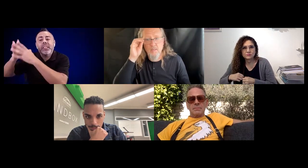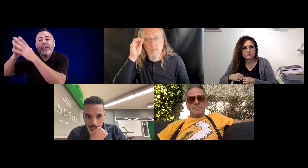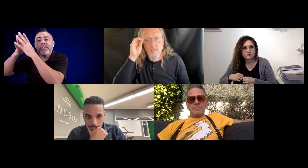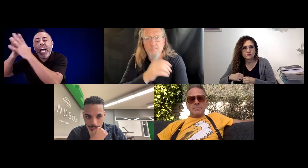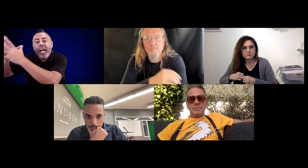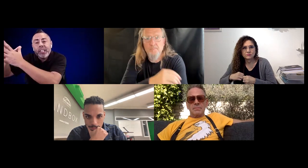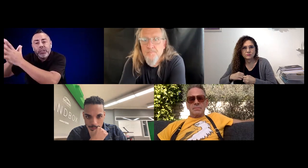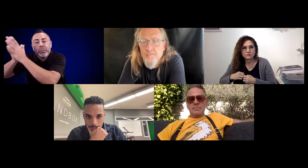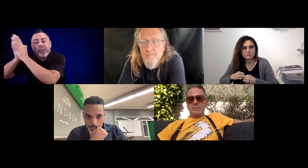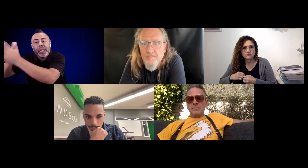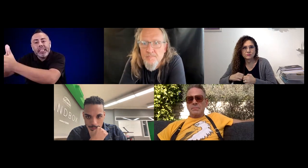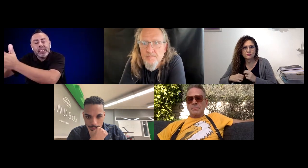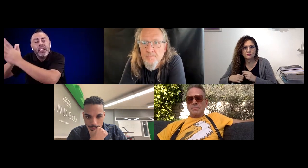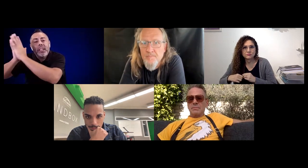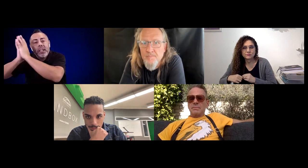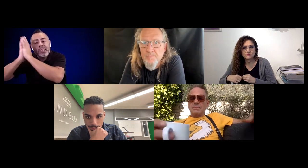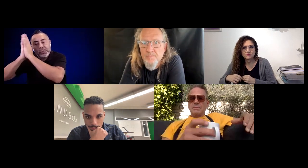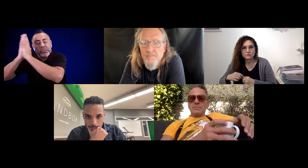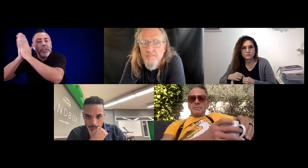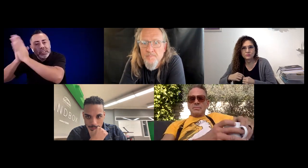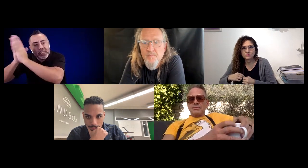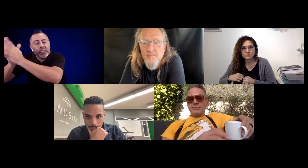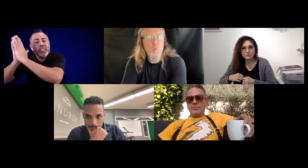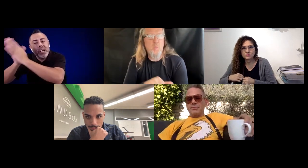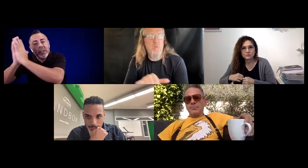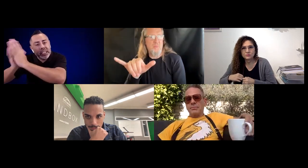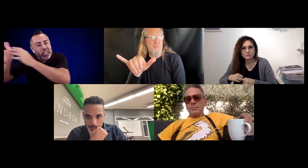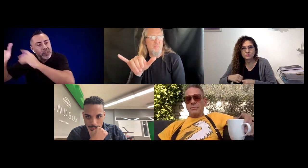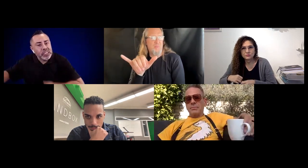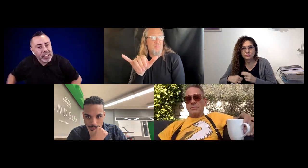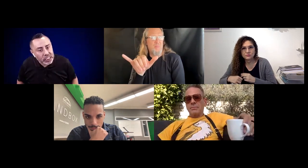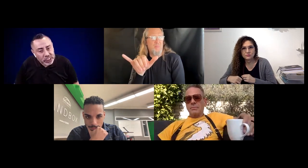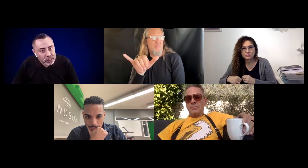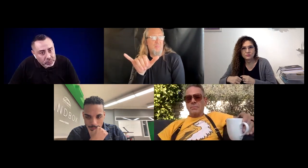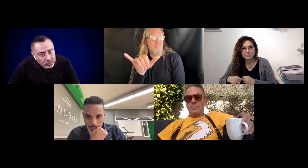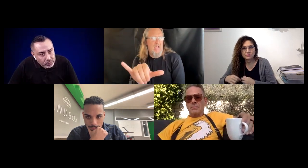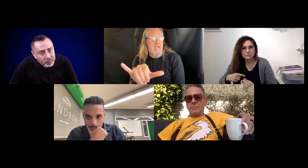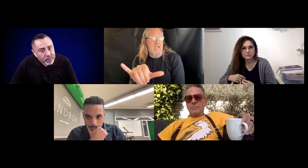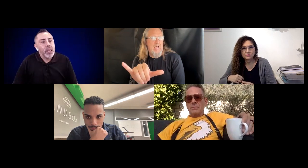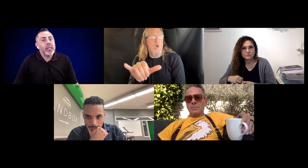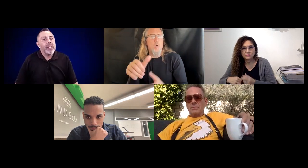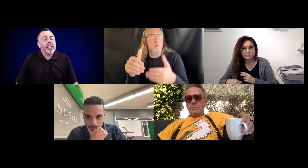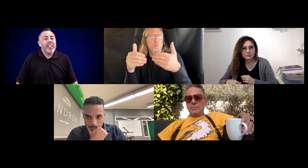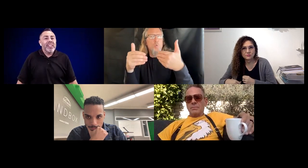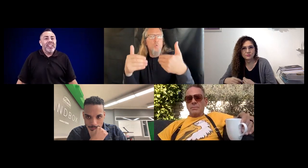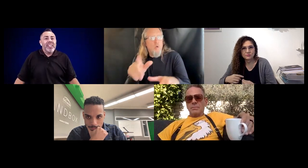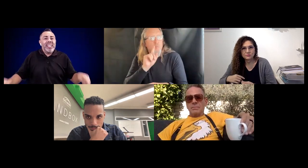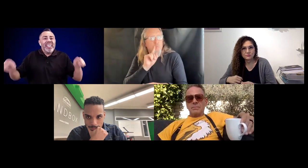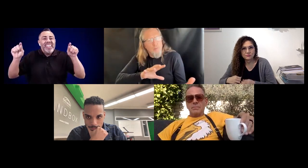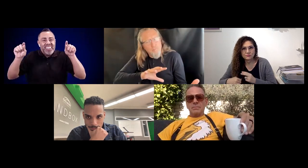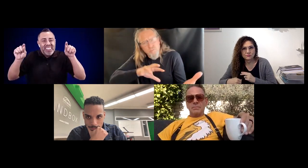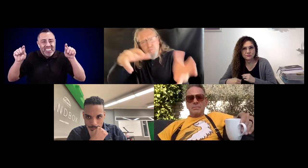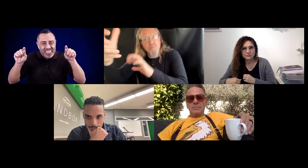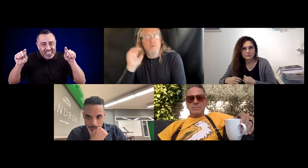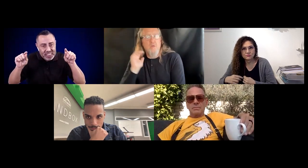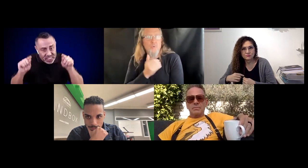Because the value placed on the supremacy of the dominant language English